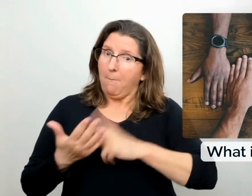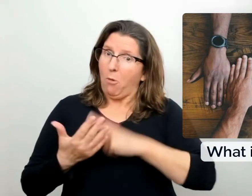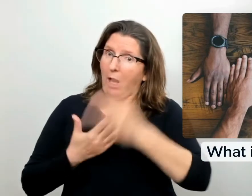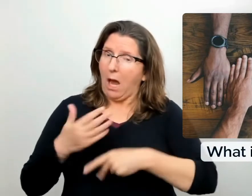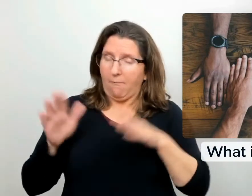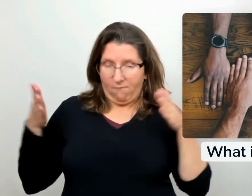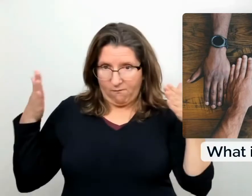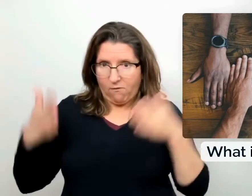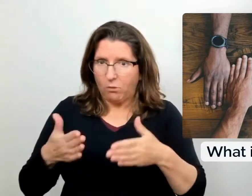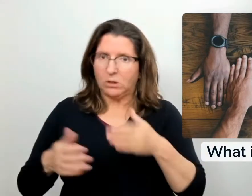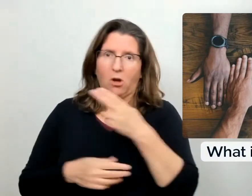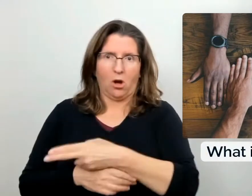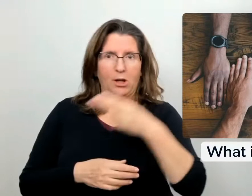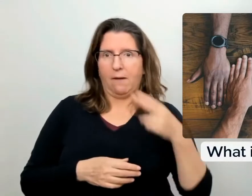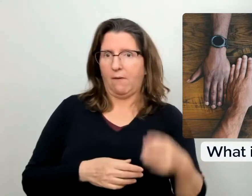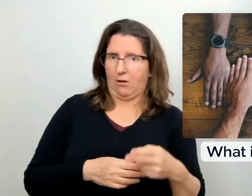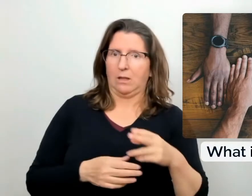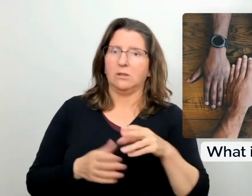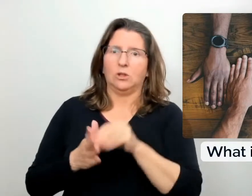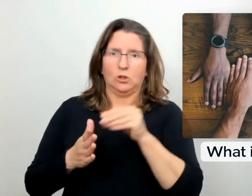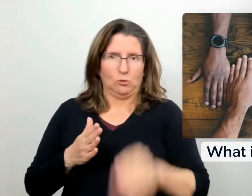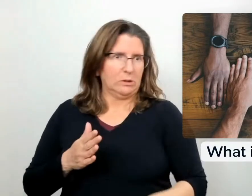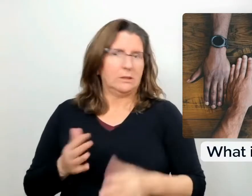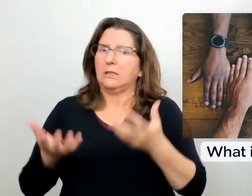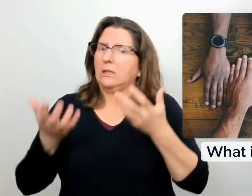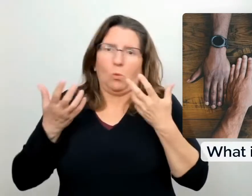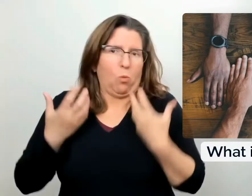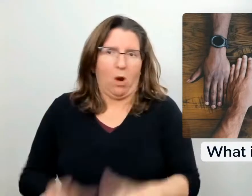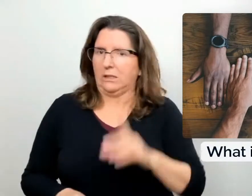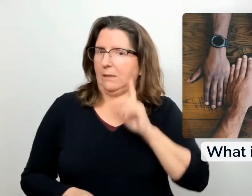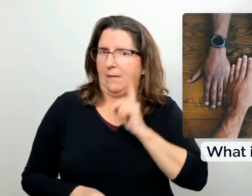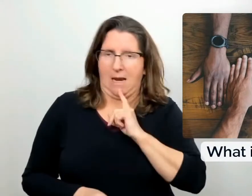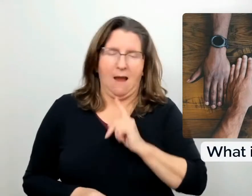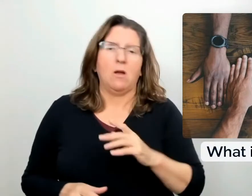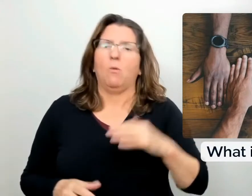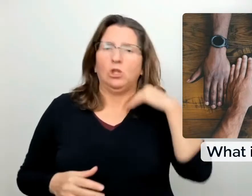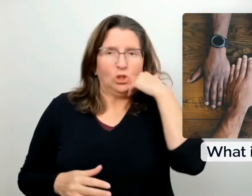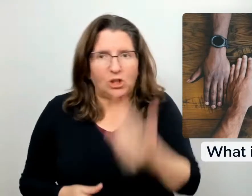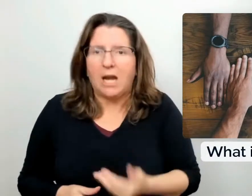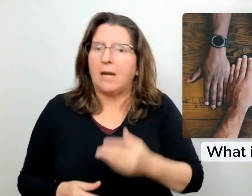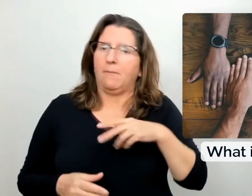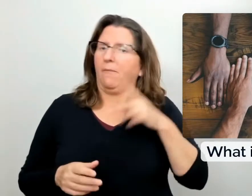So the program focused on them as hard of hearing students. They didn't want to be seen as deaf.